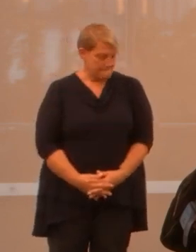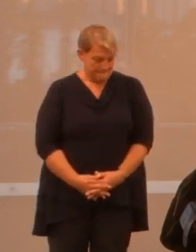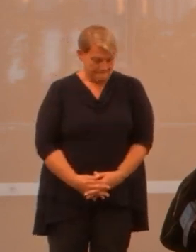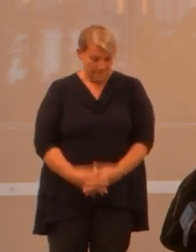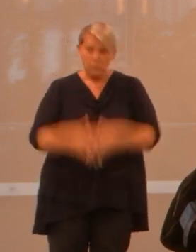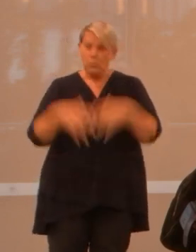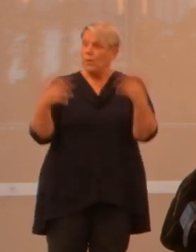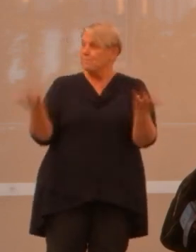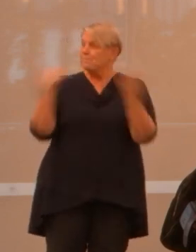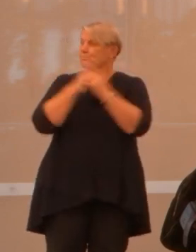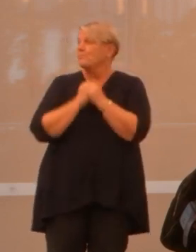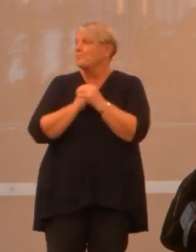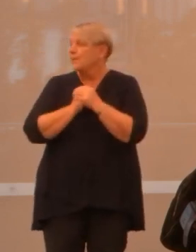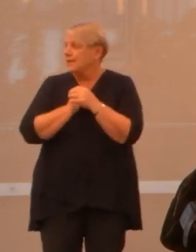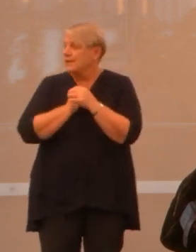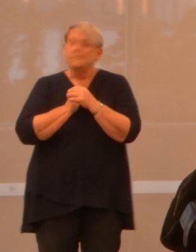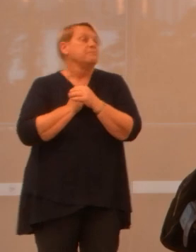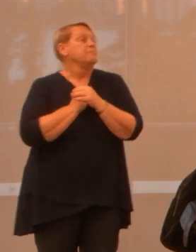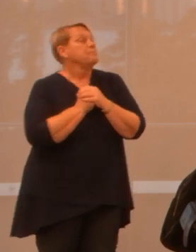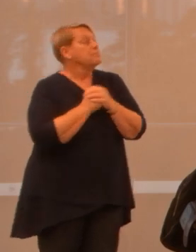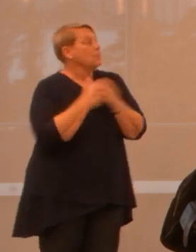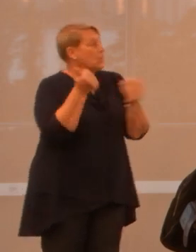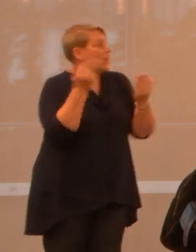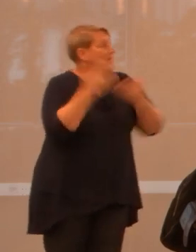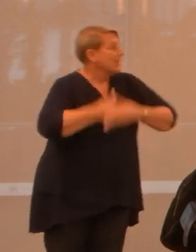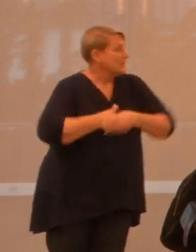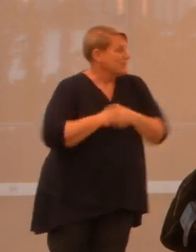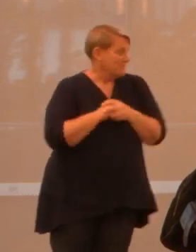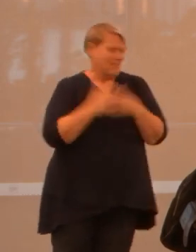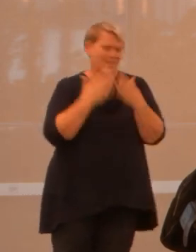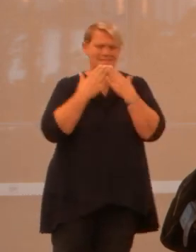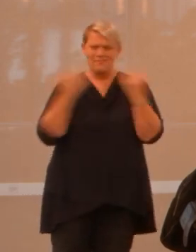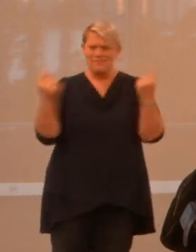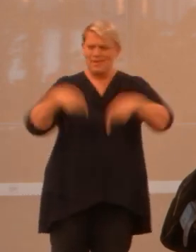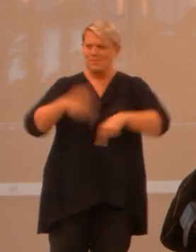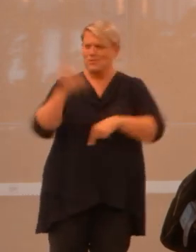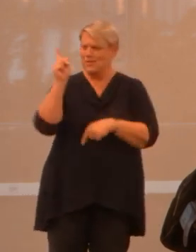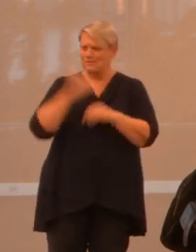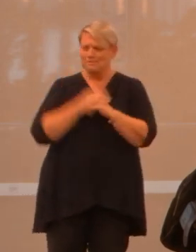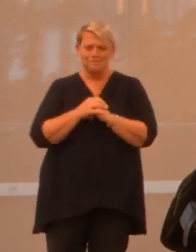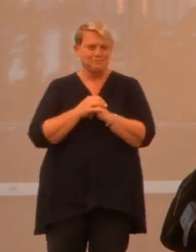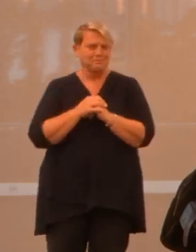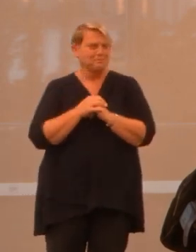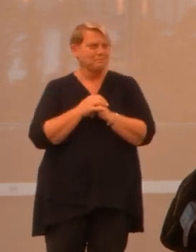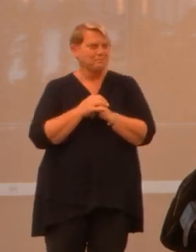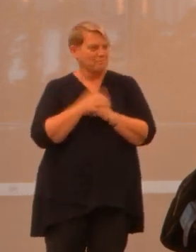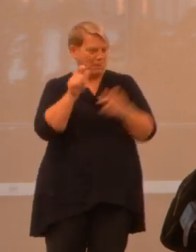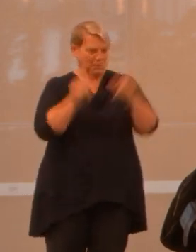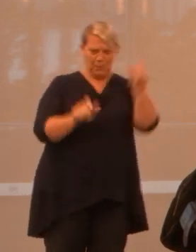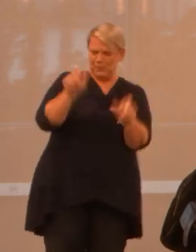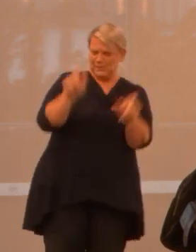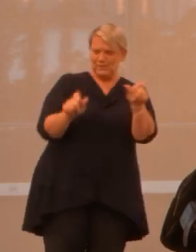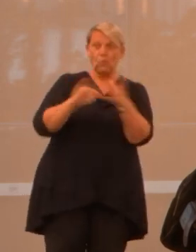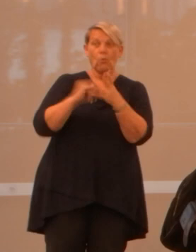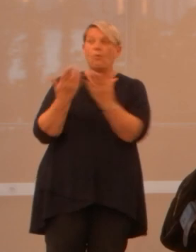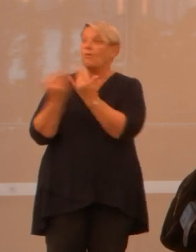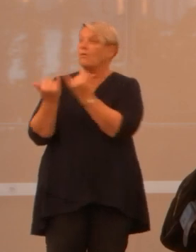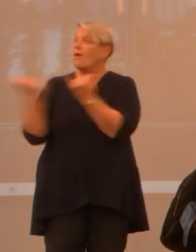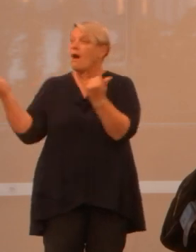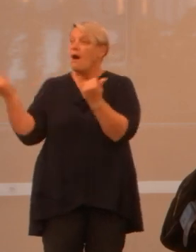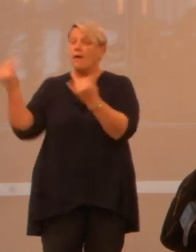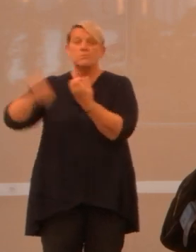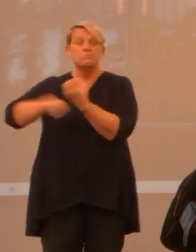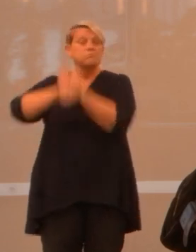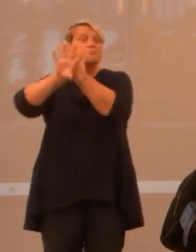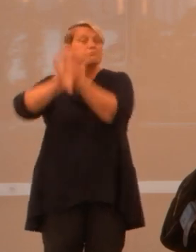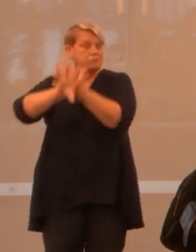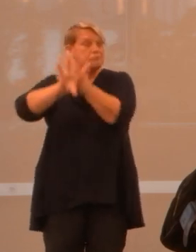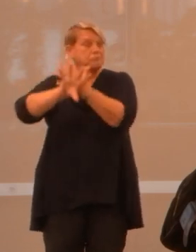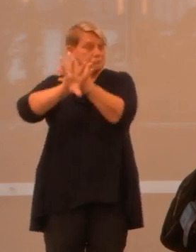Okay so good evening everyone, thanks for being here in person or online at the 2023